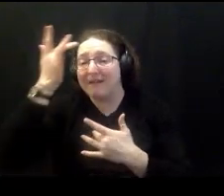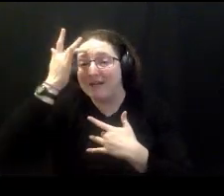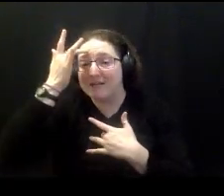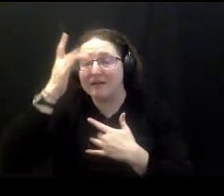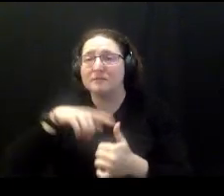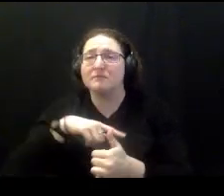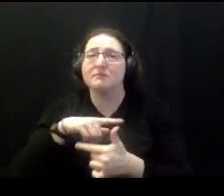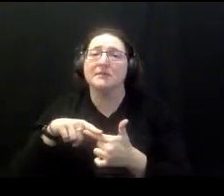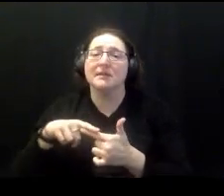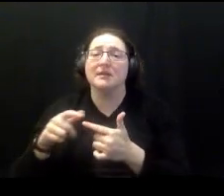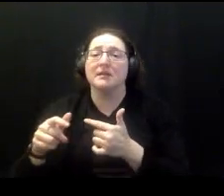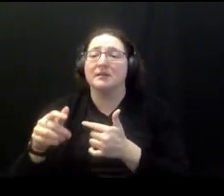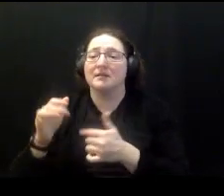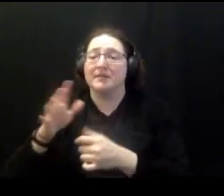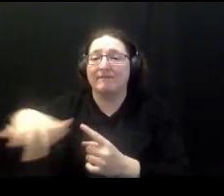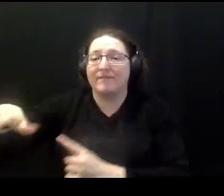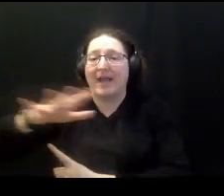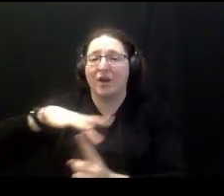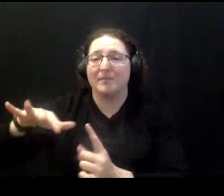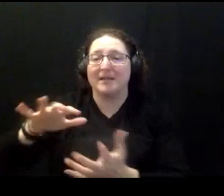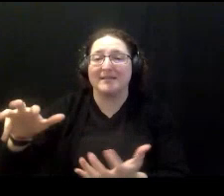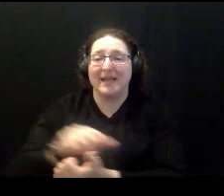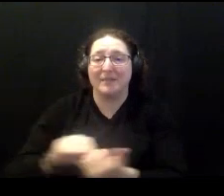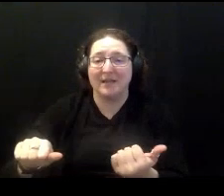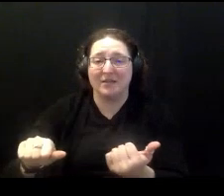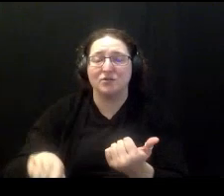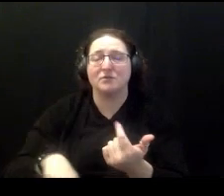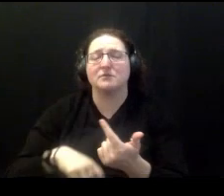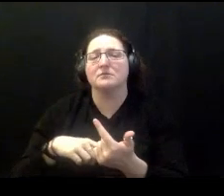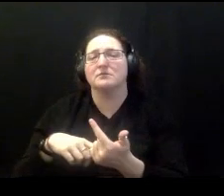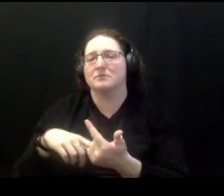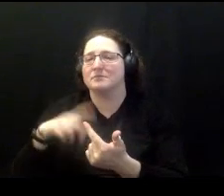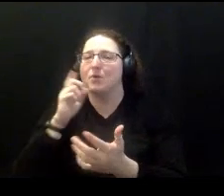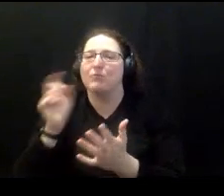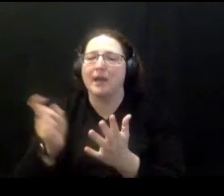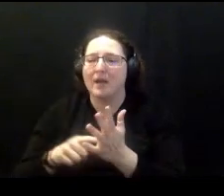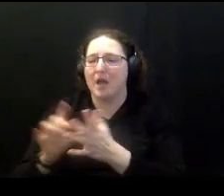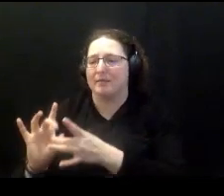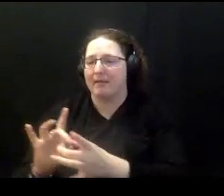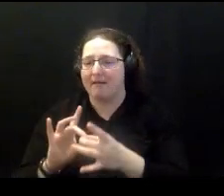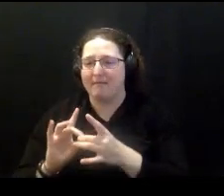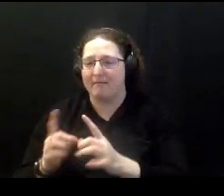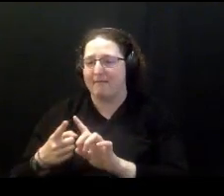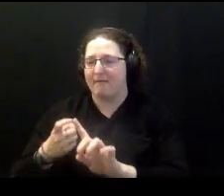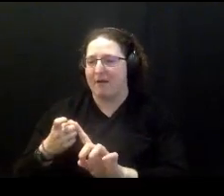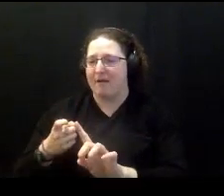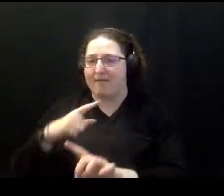environment, again recognizing the connections that exist between environments and public health,